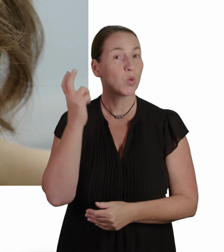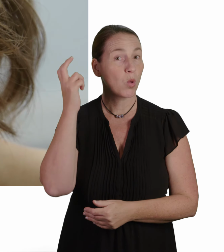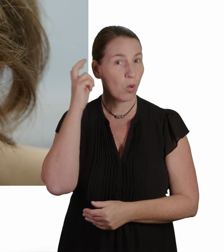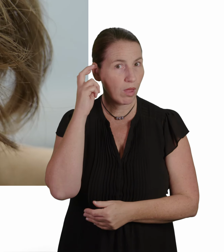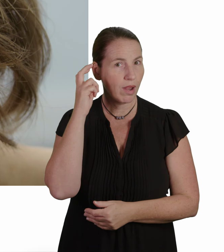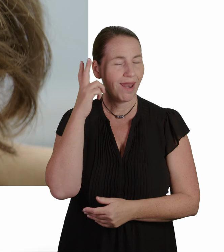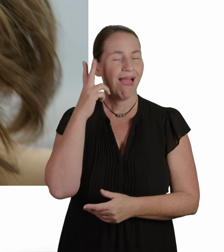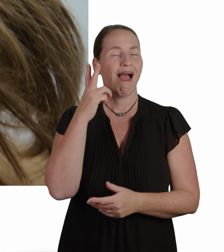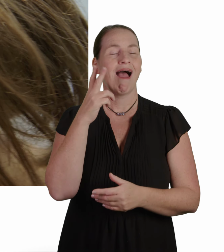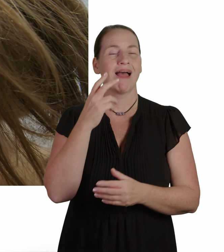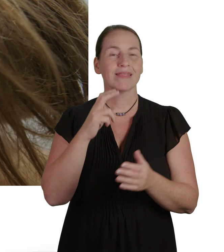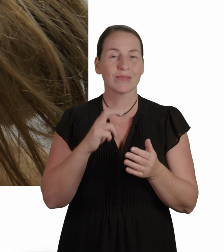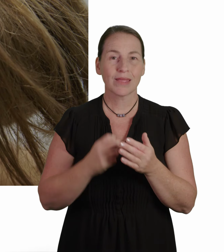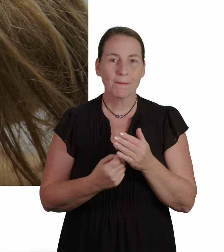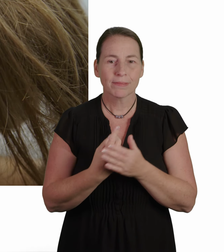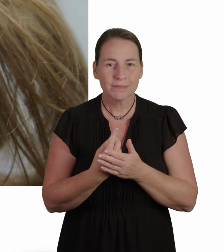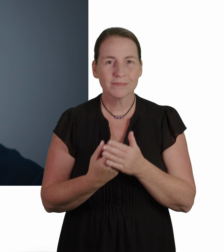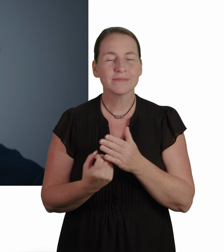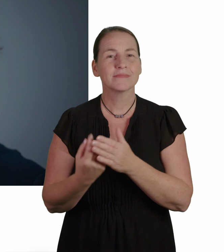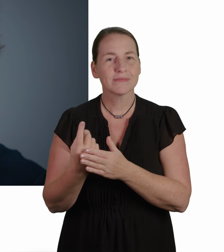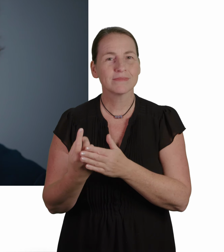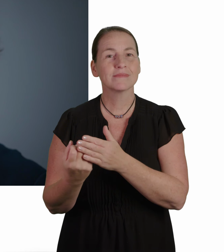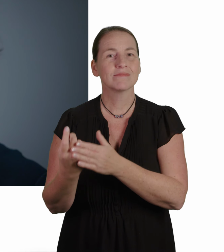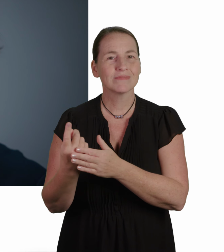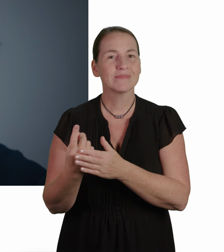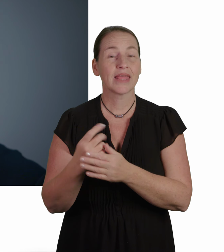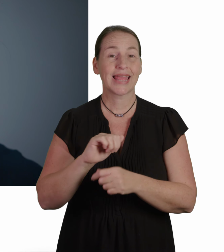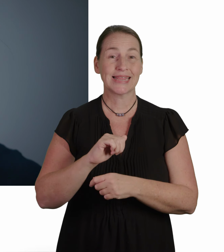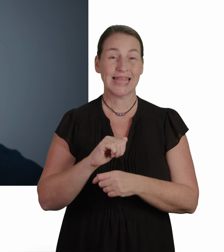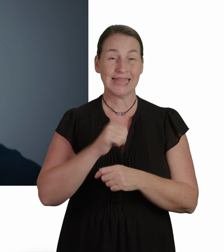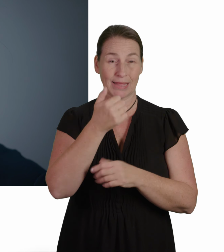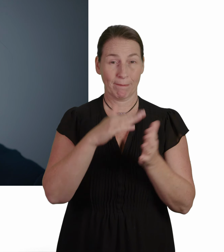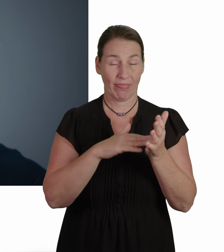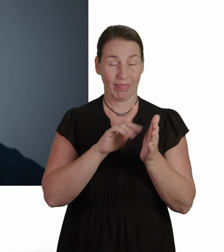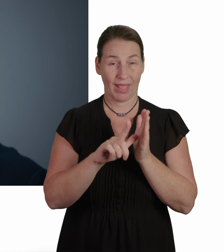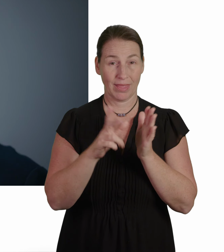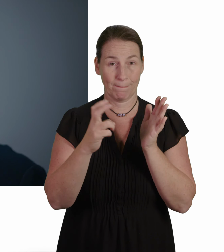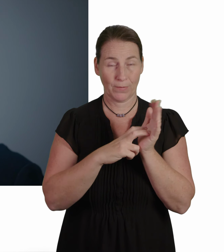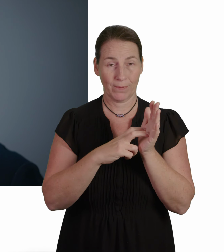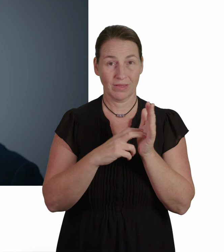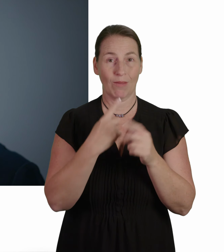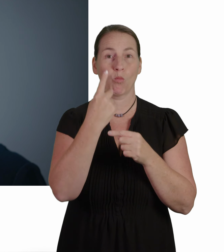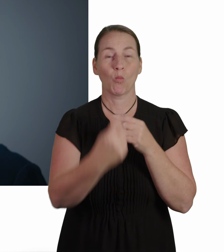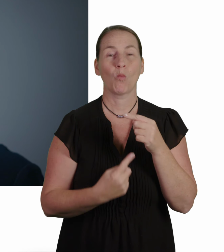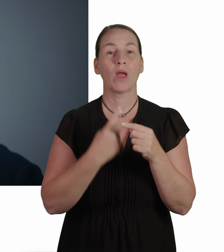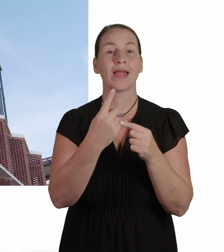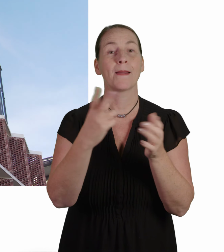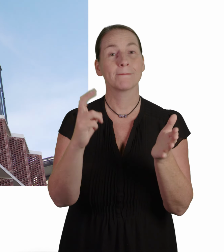then those appointments space out. Then you'll be seen six months after your surgery and then a year after your surgery.